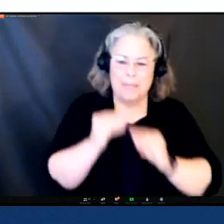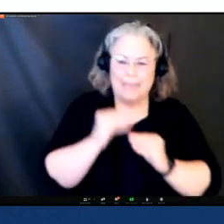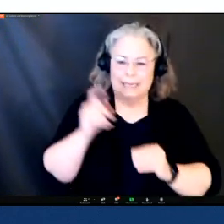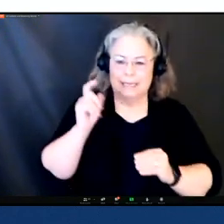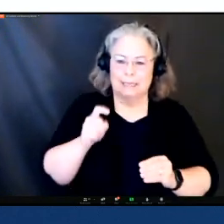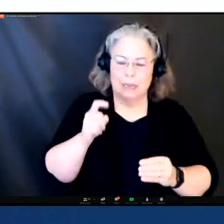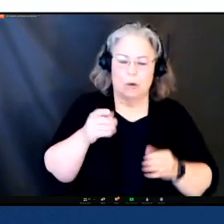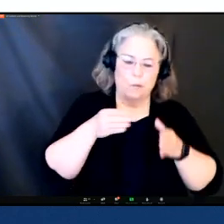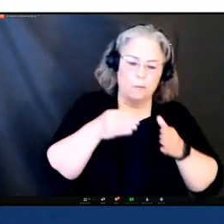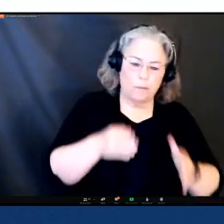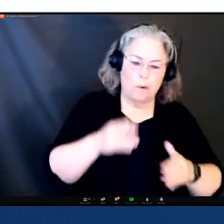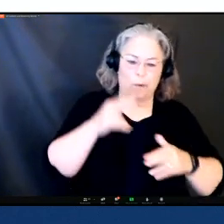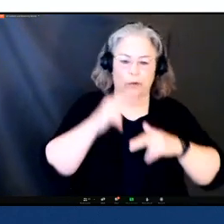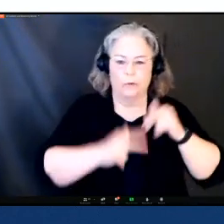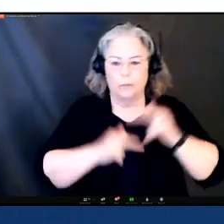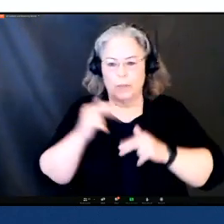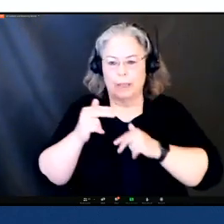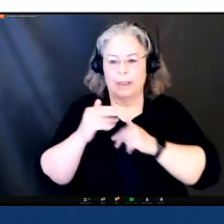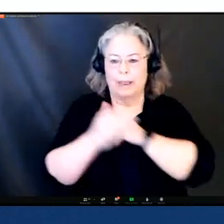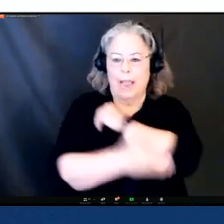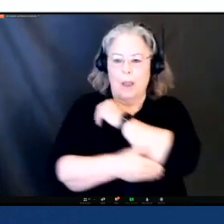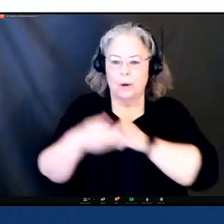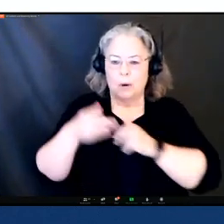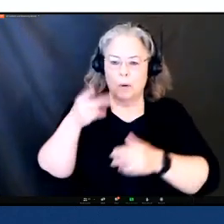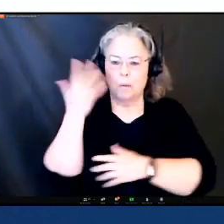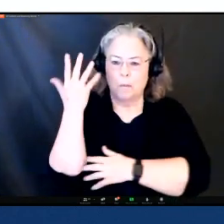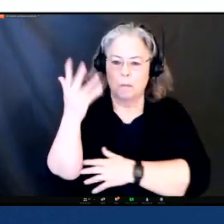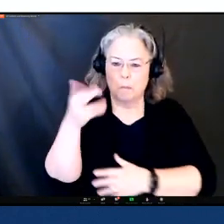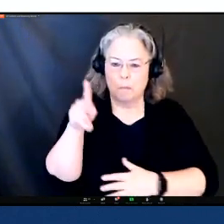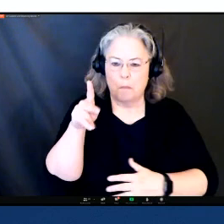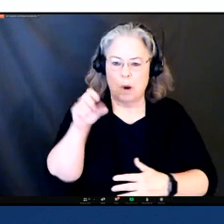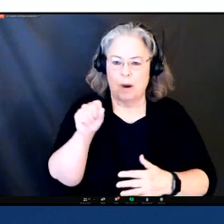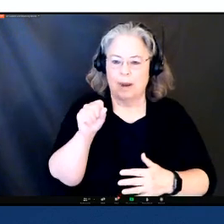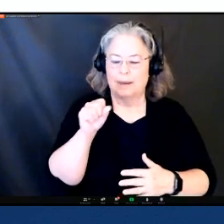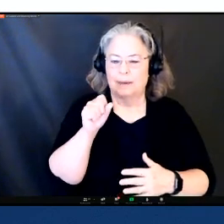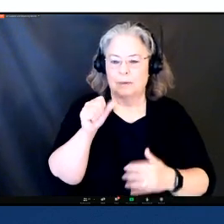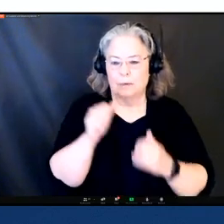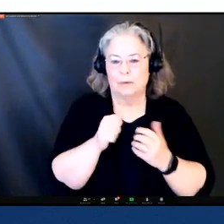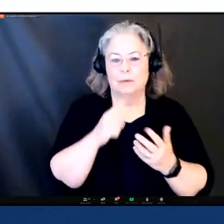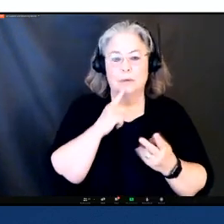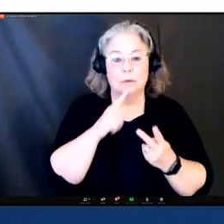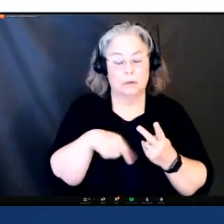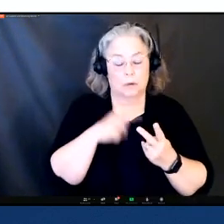millions of dollars in unfunded project needs. And finally, as discussed previously, discretionary